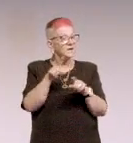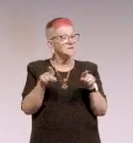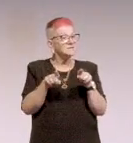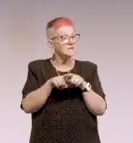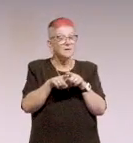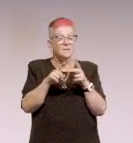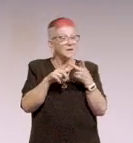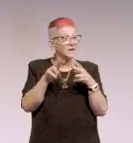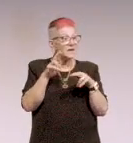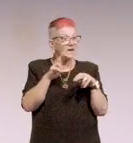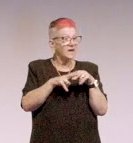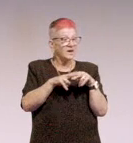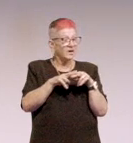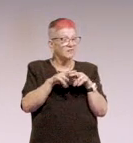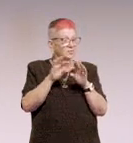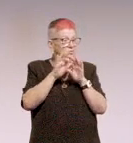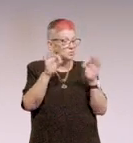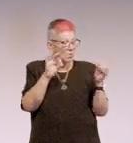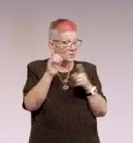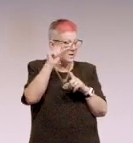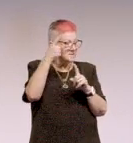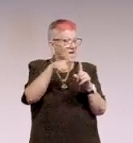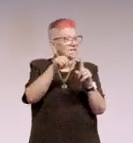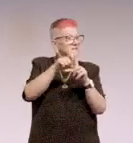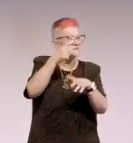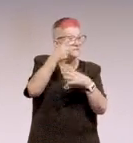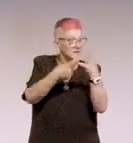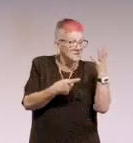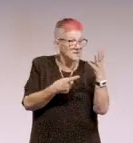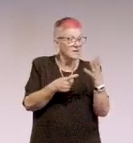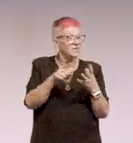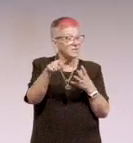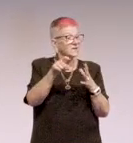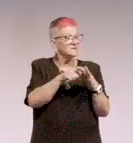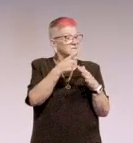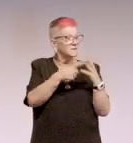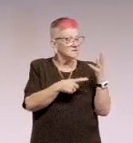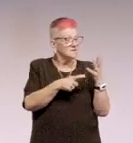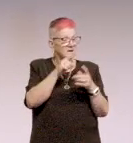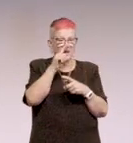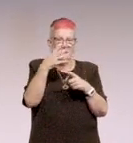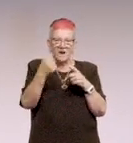If you do not follow accessibility rules, then you should pay high